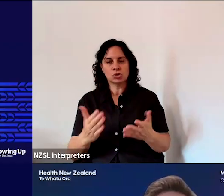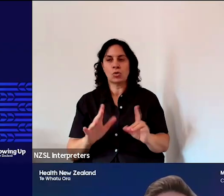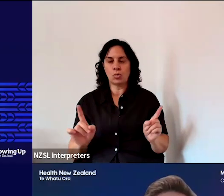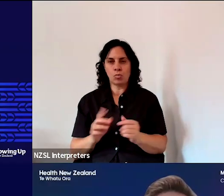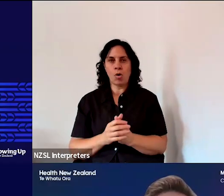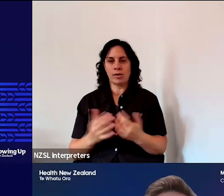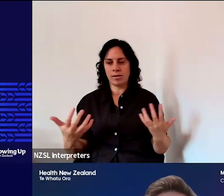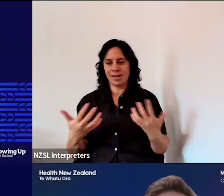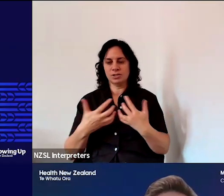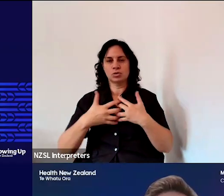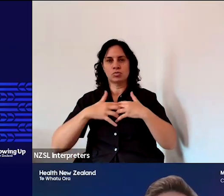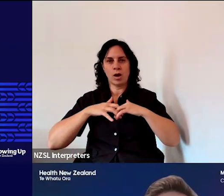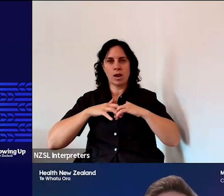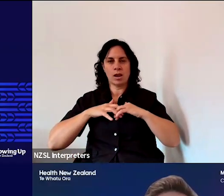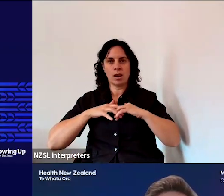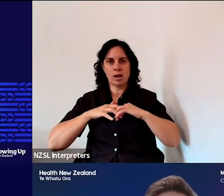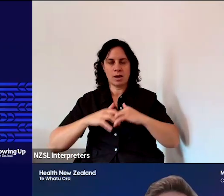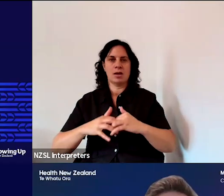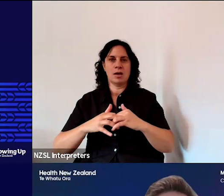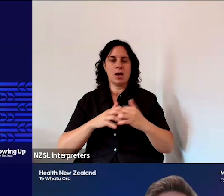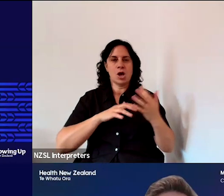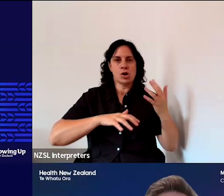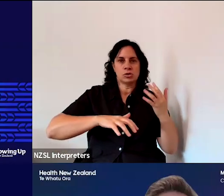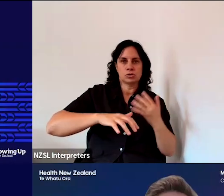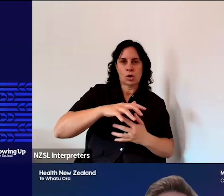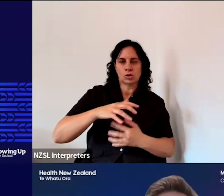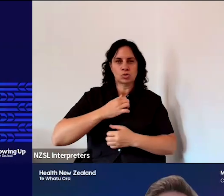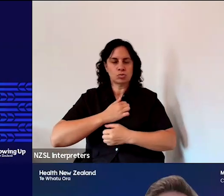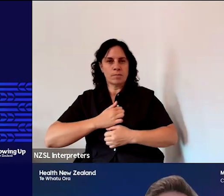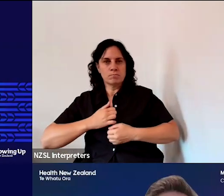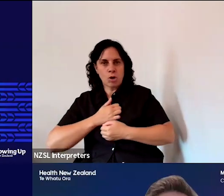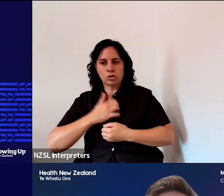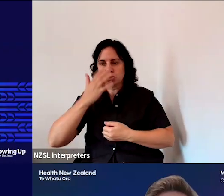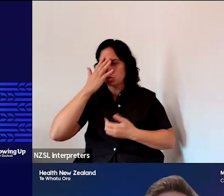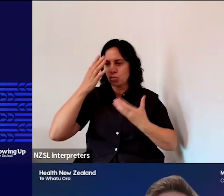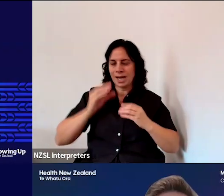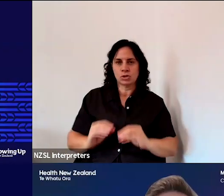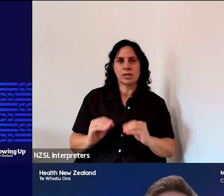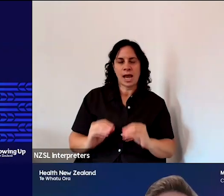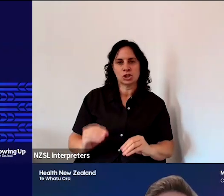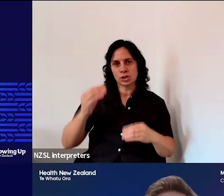of the, social, emotional, educational mental well-being sort of space.